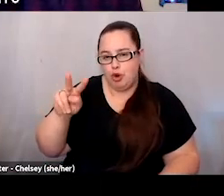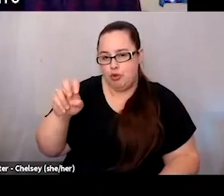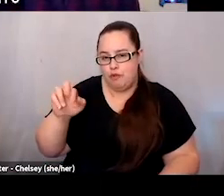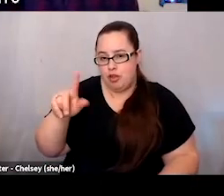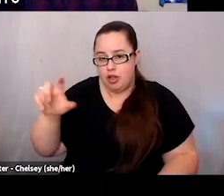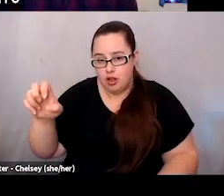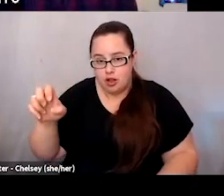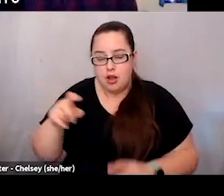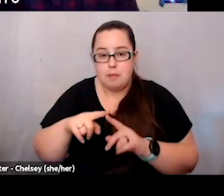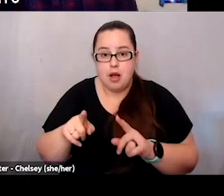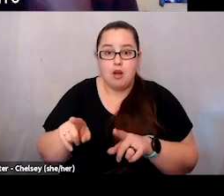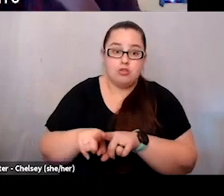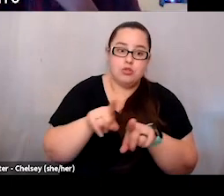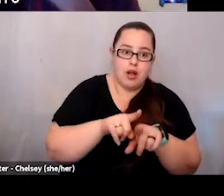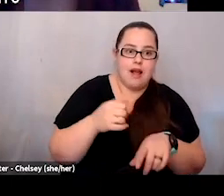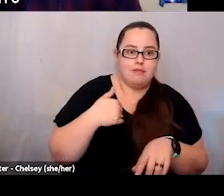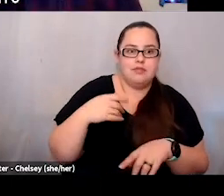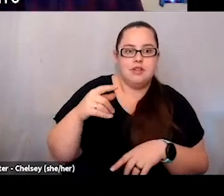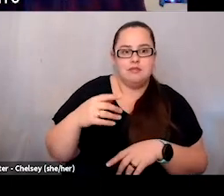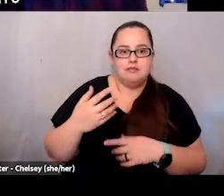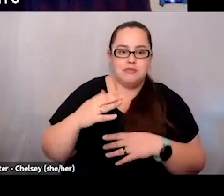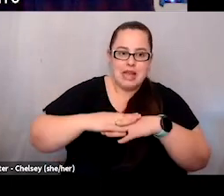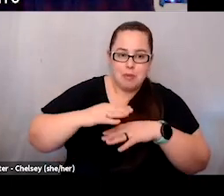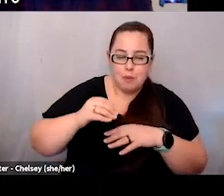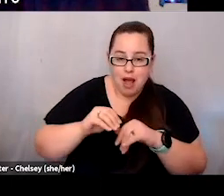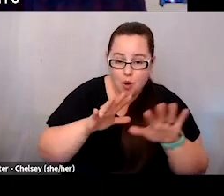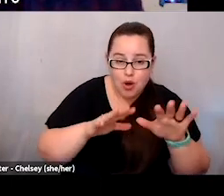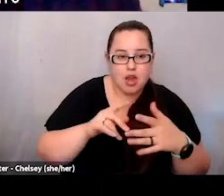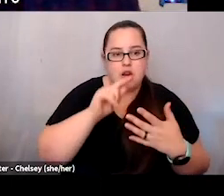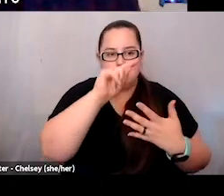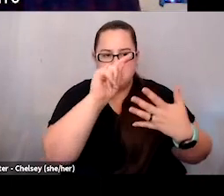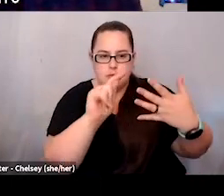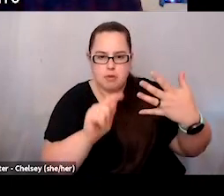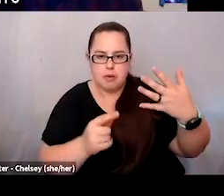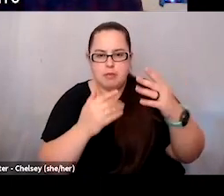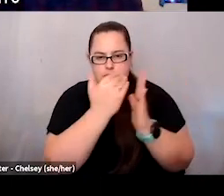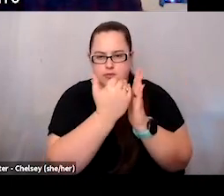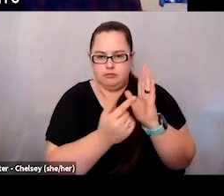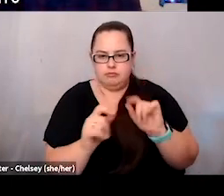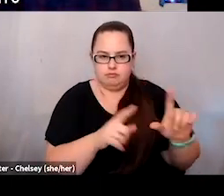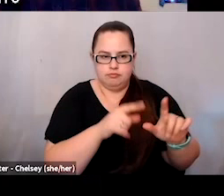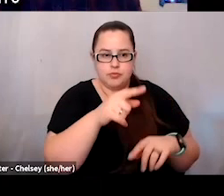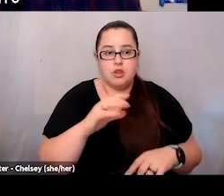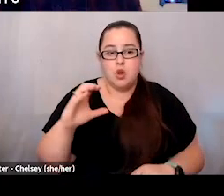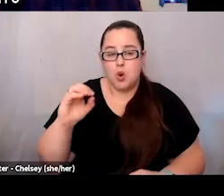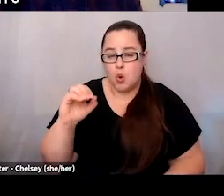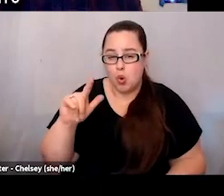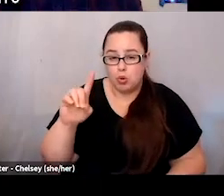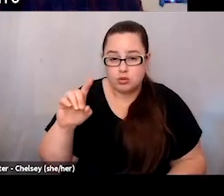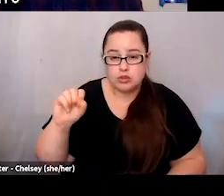where I'm at right now. We have Cold Springs, which is near Tollhouse. You have Santa Rosa